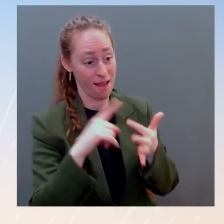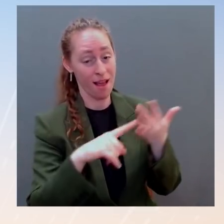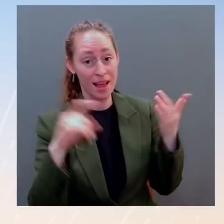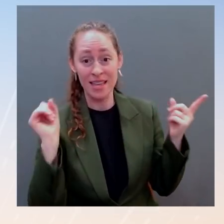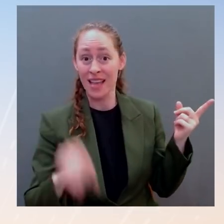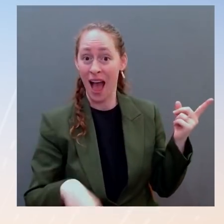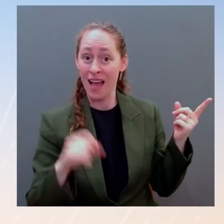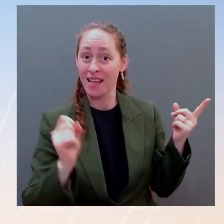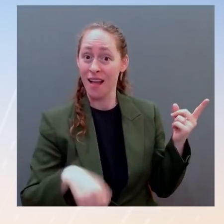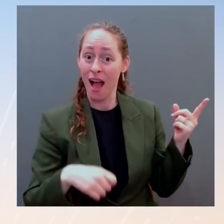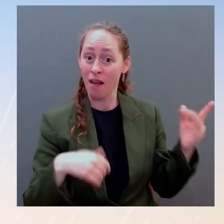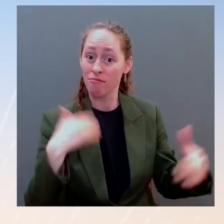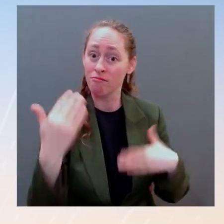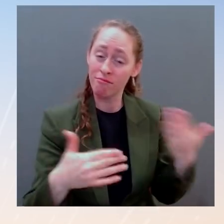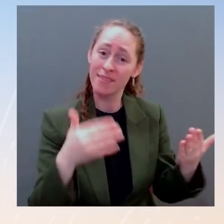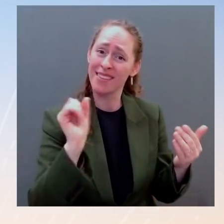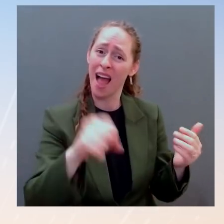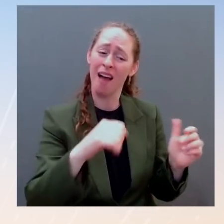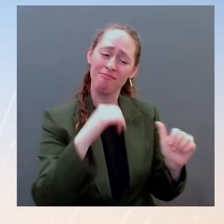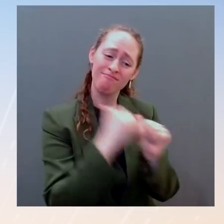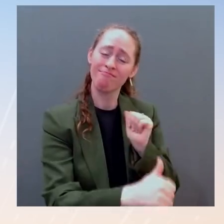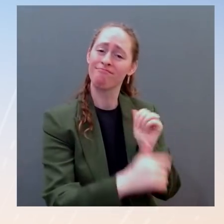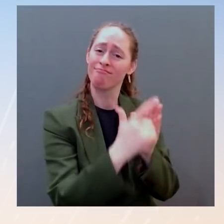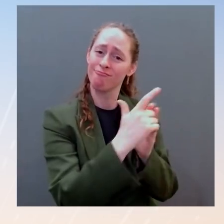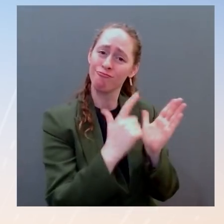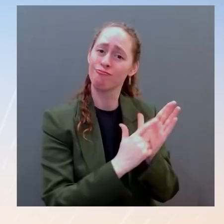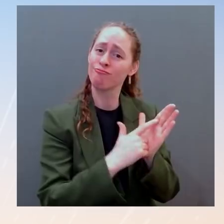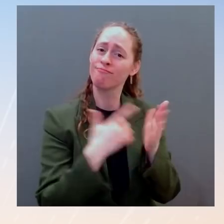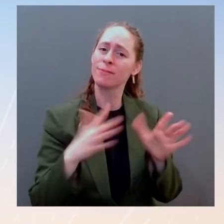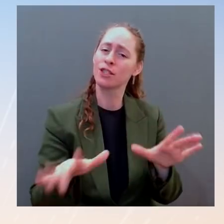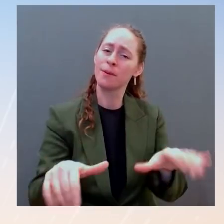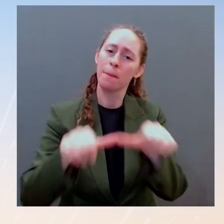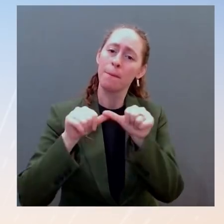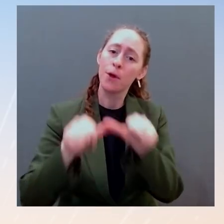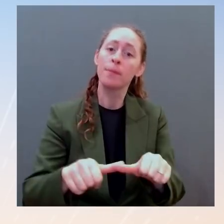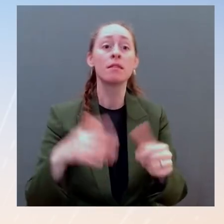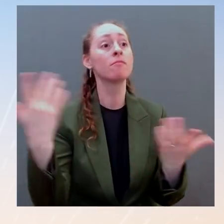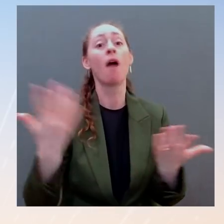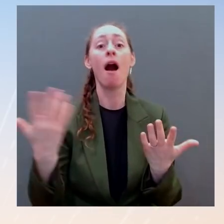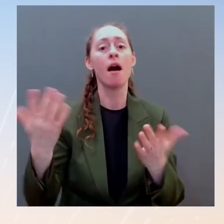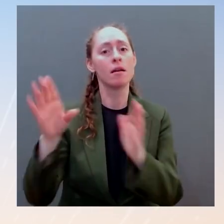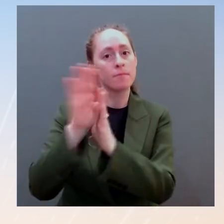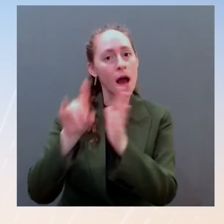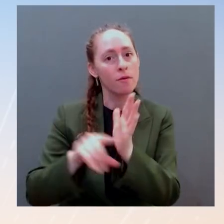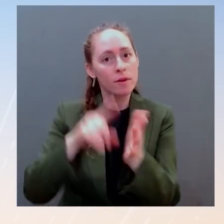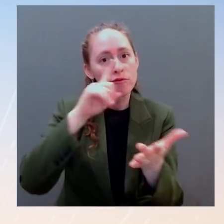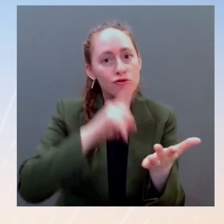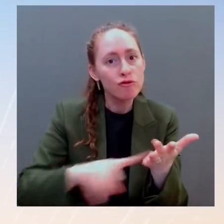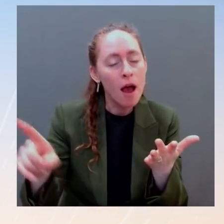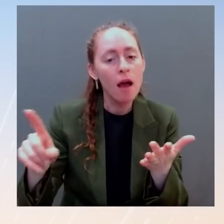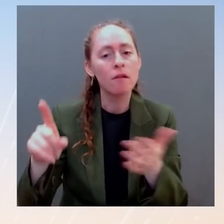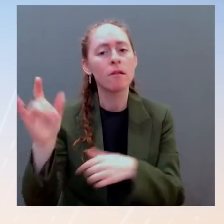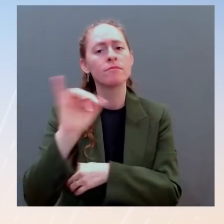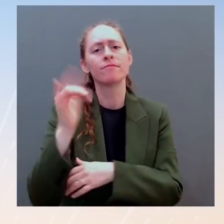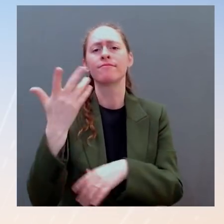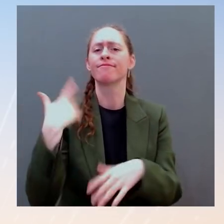whether it's background checks, banning assault weapons. These are laws that he has led the effort to pass throughout his career, many decades.